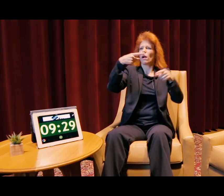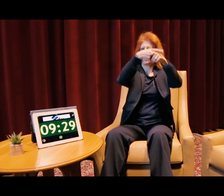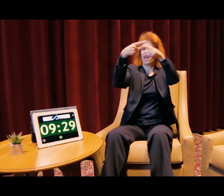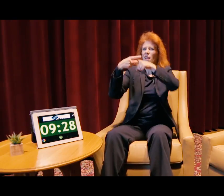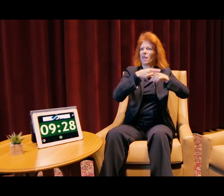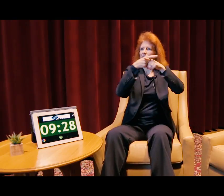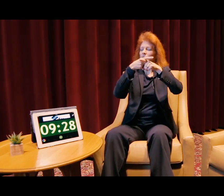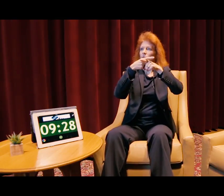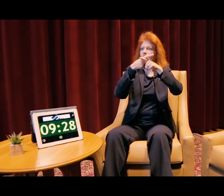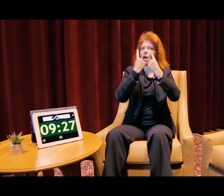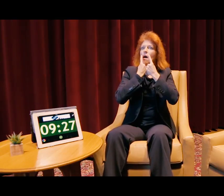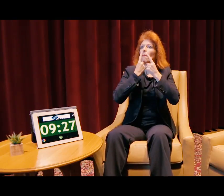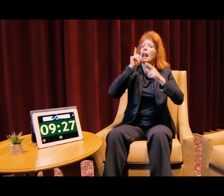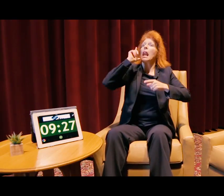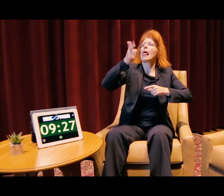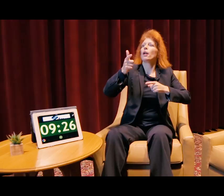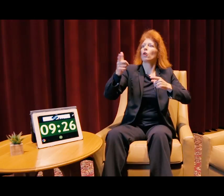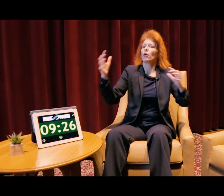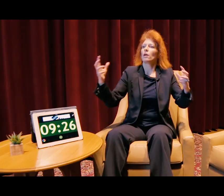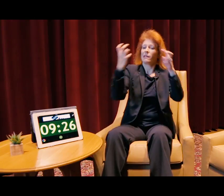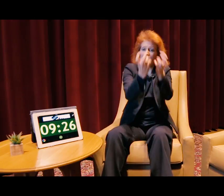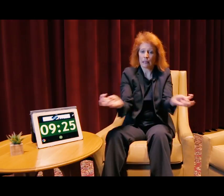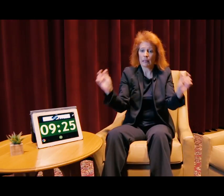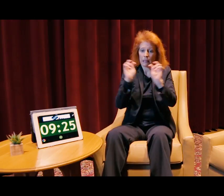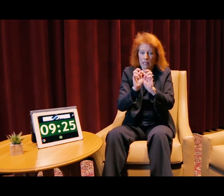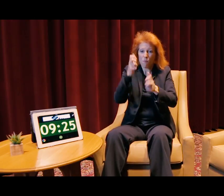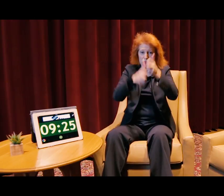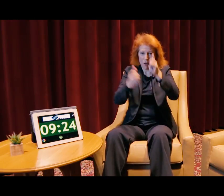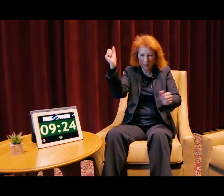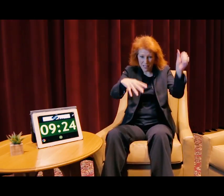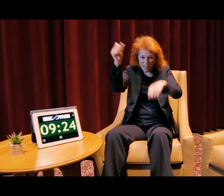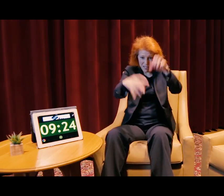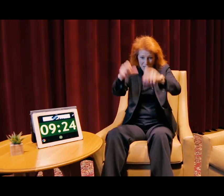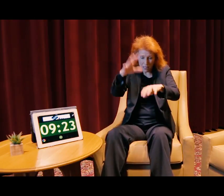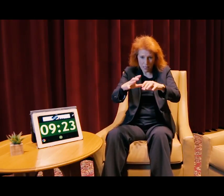come together, put on the table the issues that they're facing, be willing to be confident, be willing